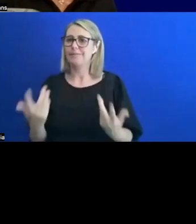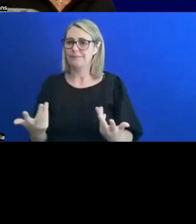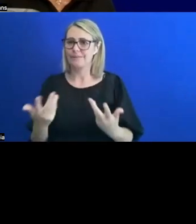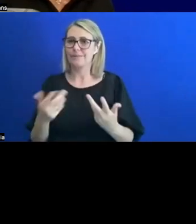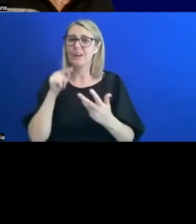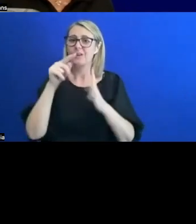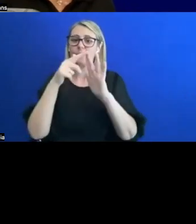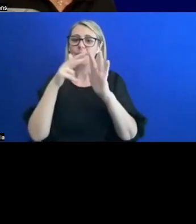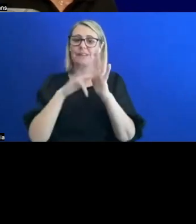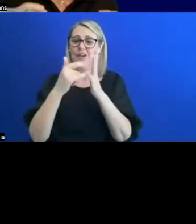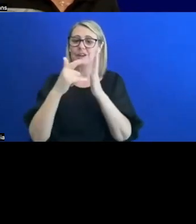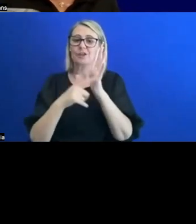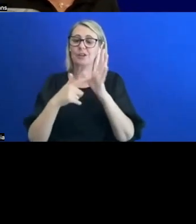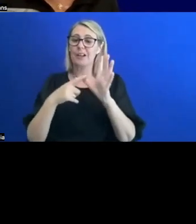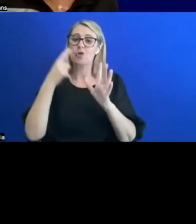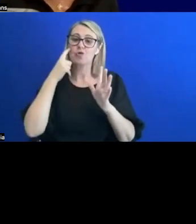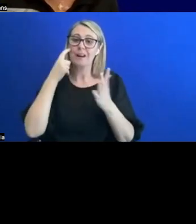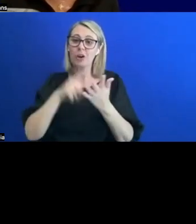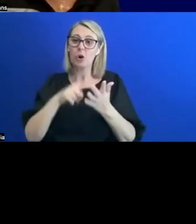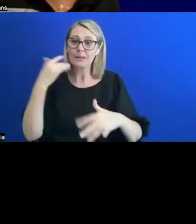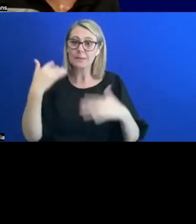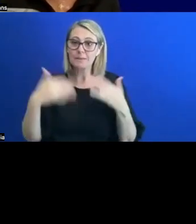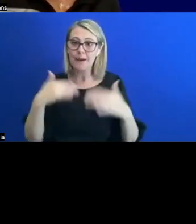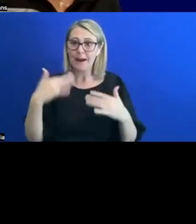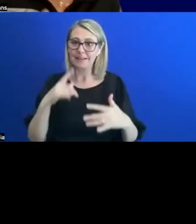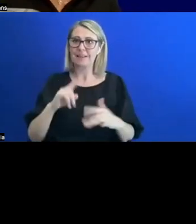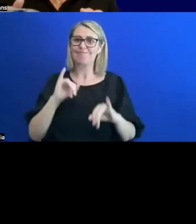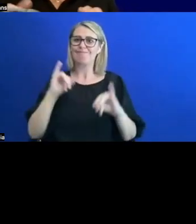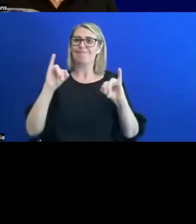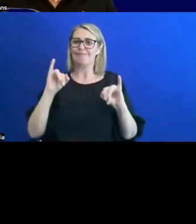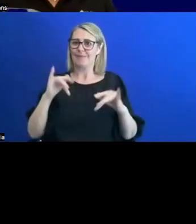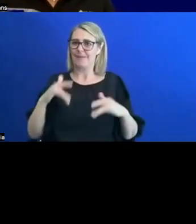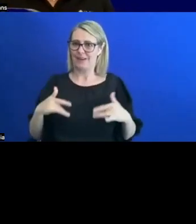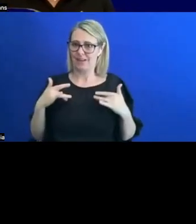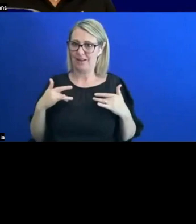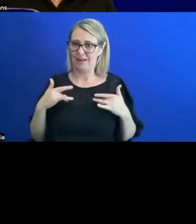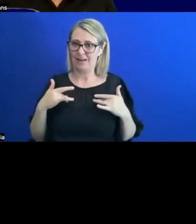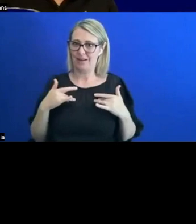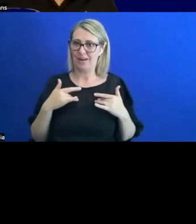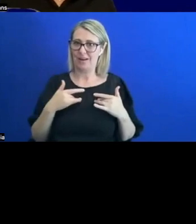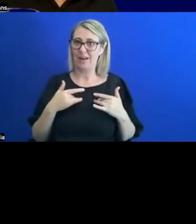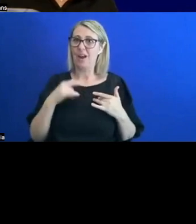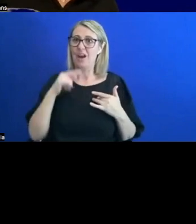pain and relates it to an unpleasant feeling. The resultant conscious effect is to move away